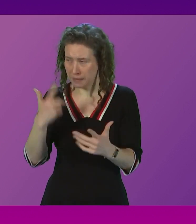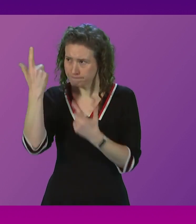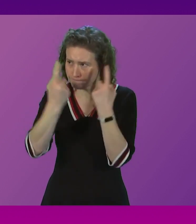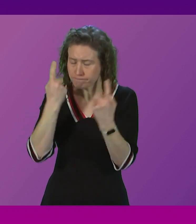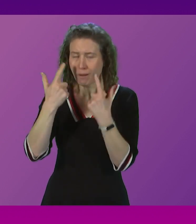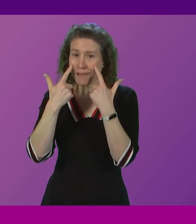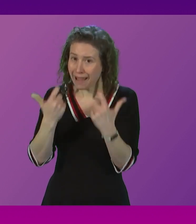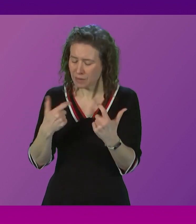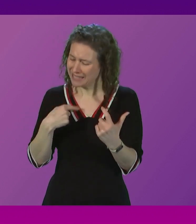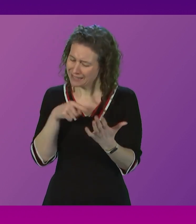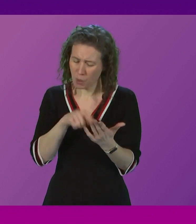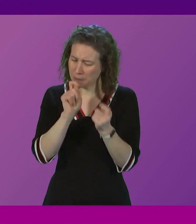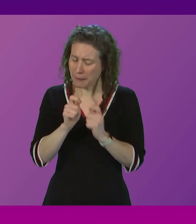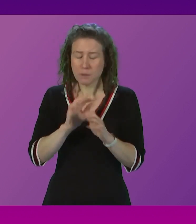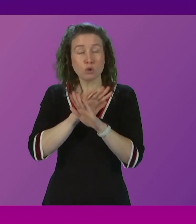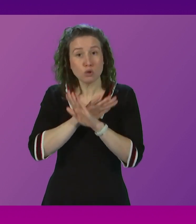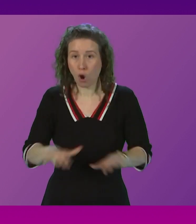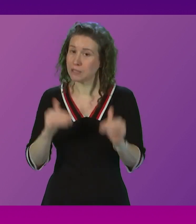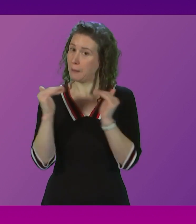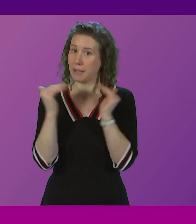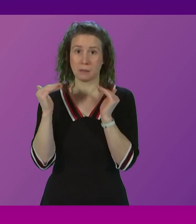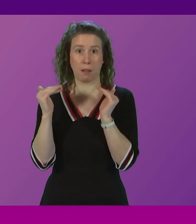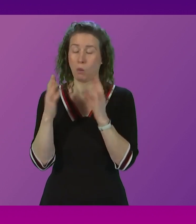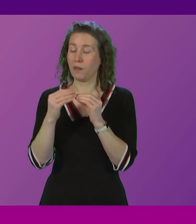they would not have been compatible with the European convention on human rights,